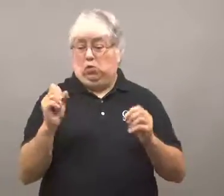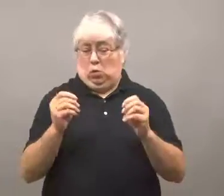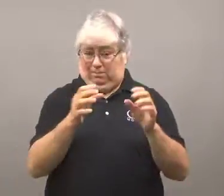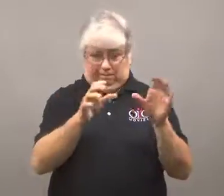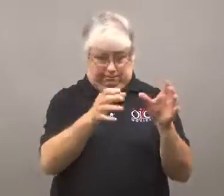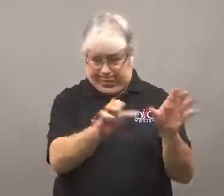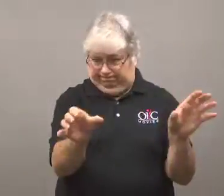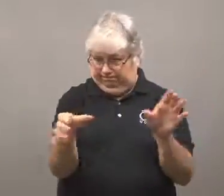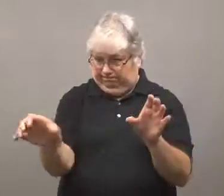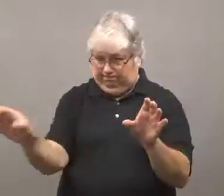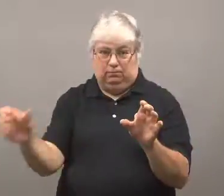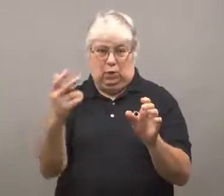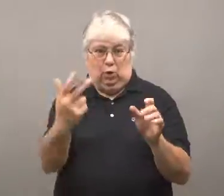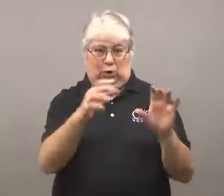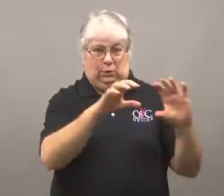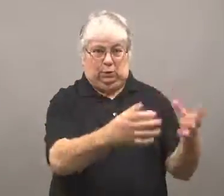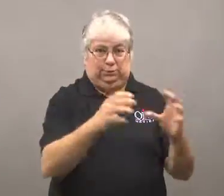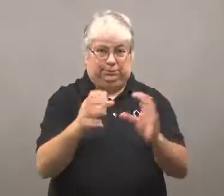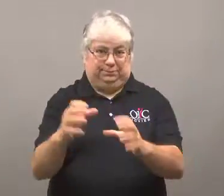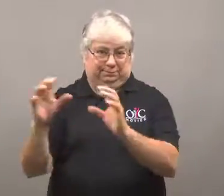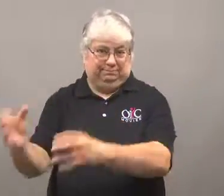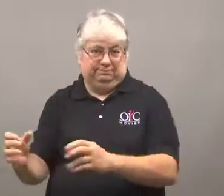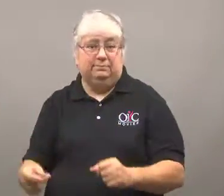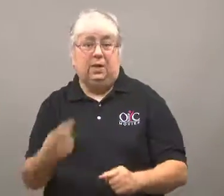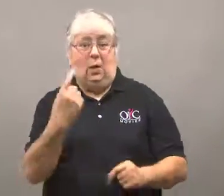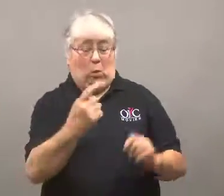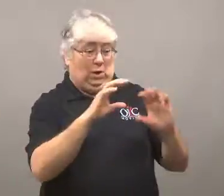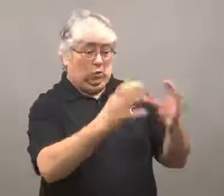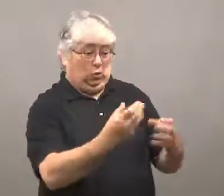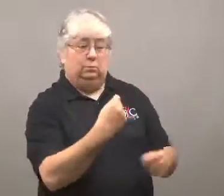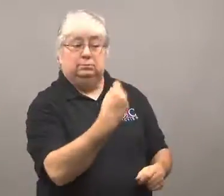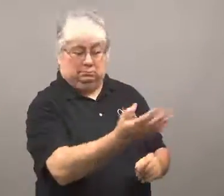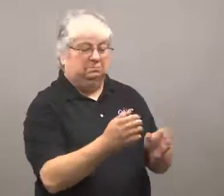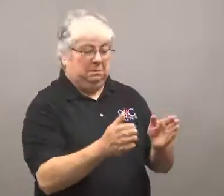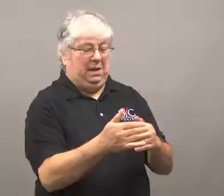They were divided into three groups.